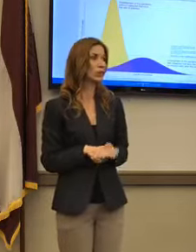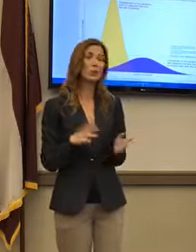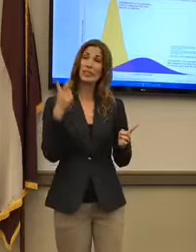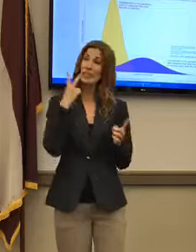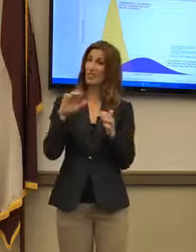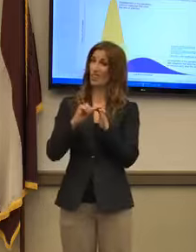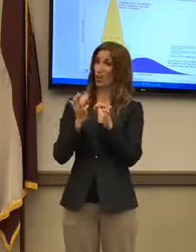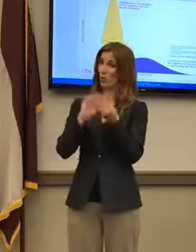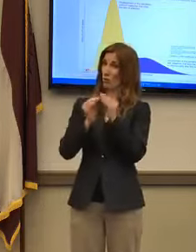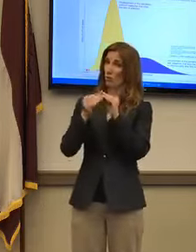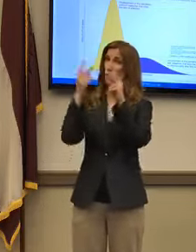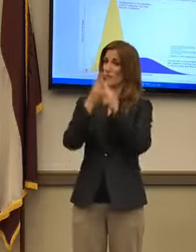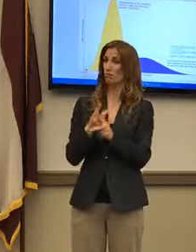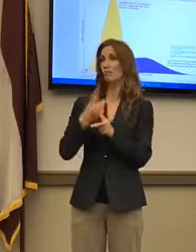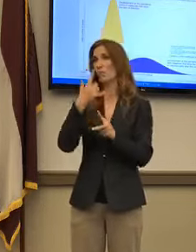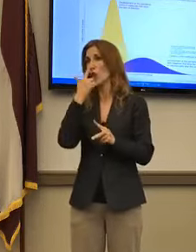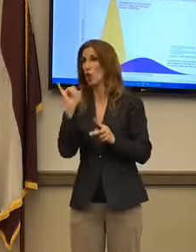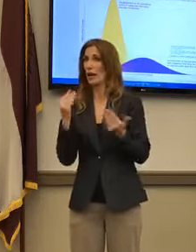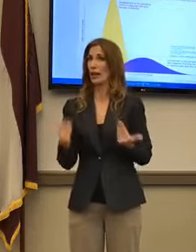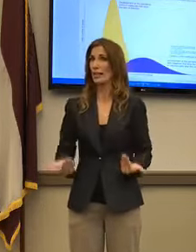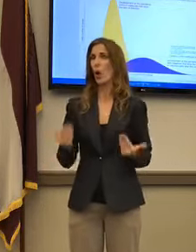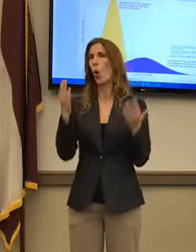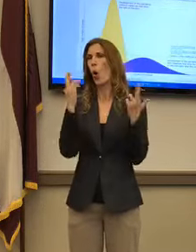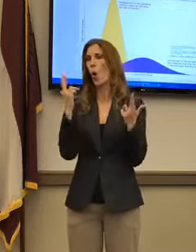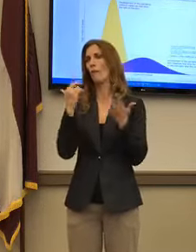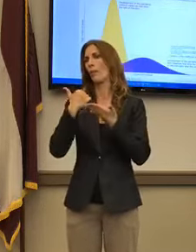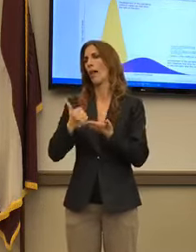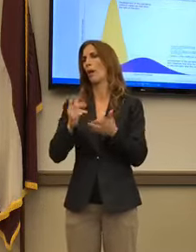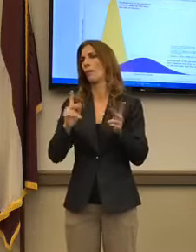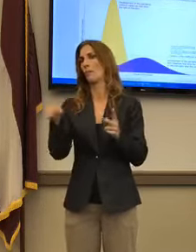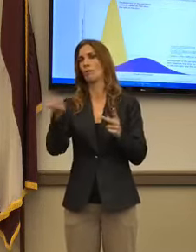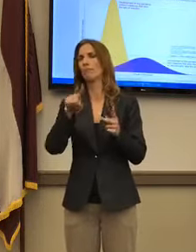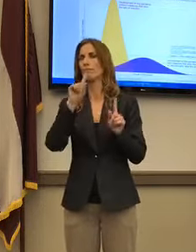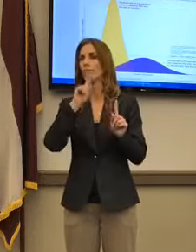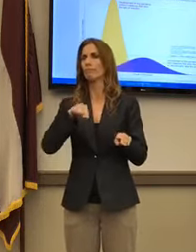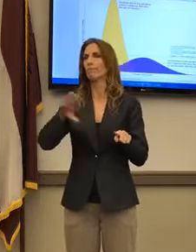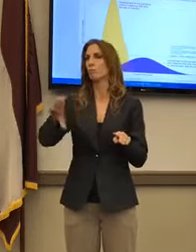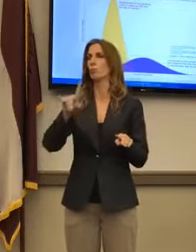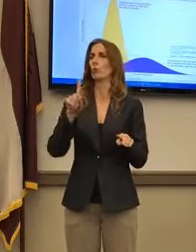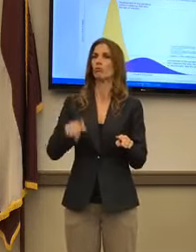doing and hopefully that will help answers people's questions on the what's